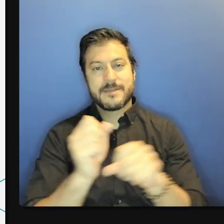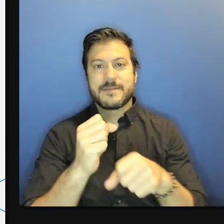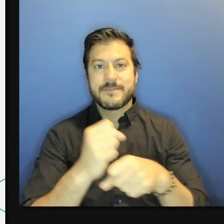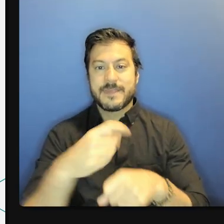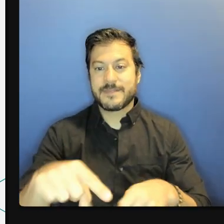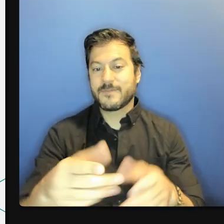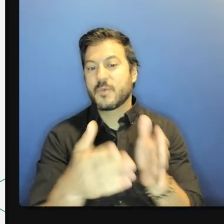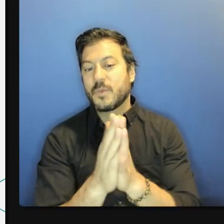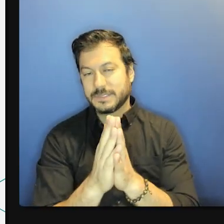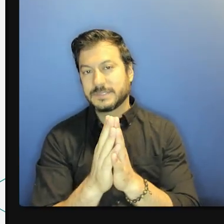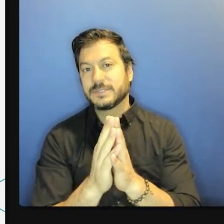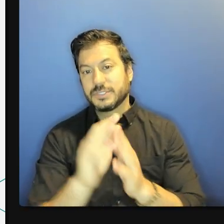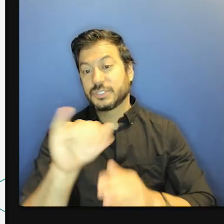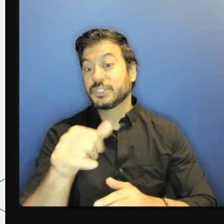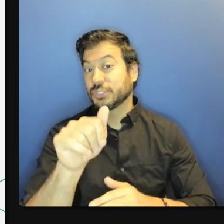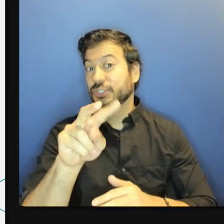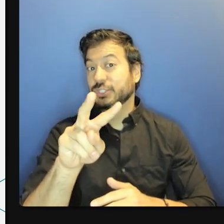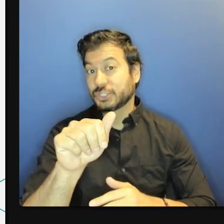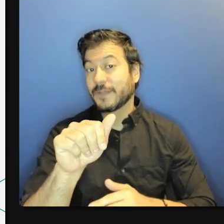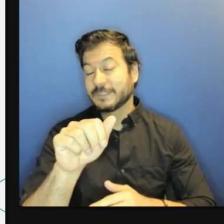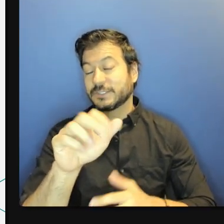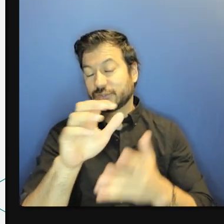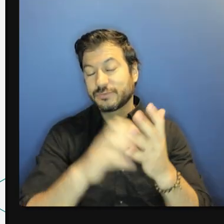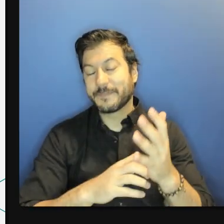that can make http requests, including JavaScript.